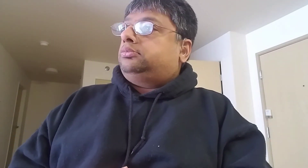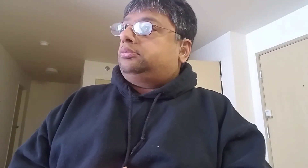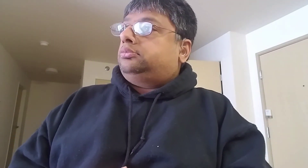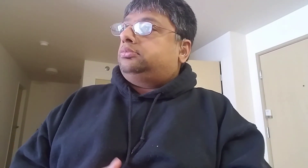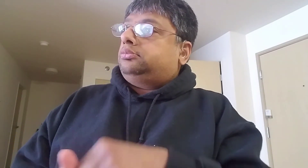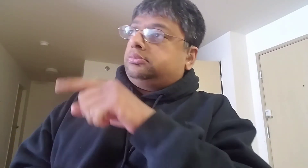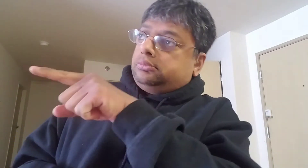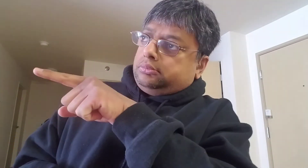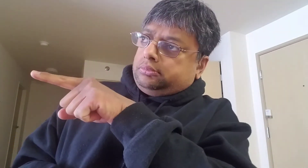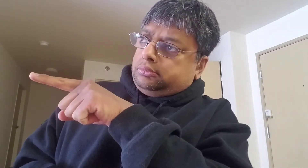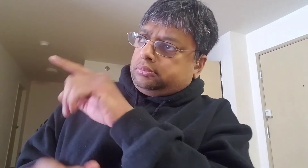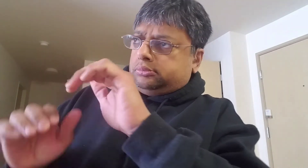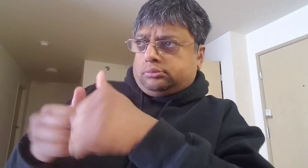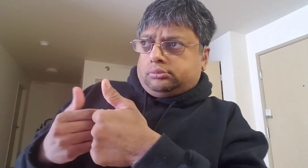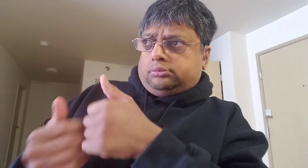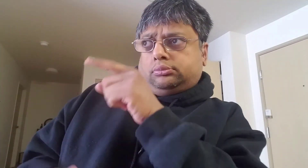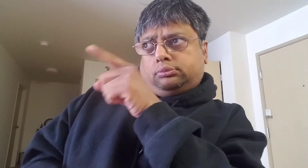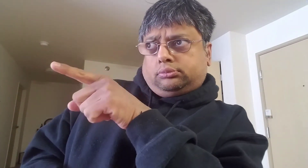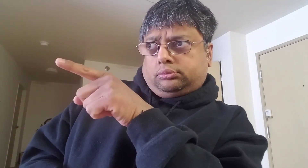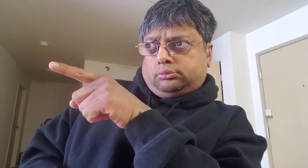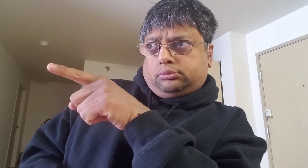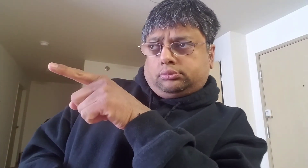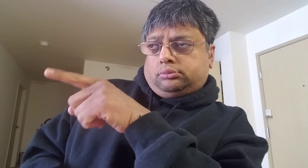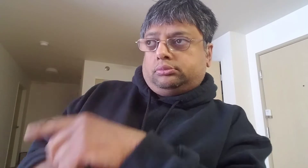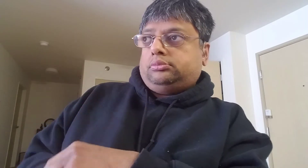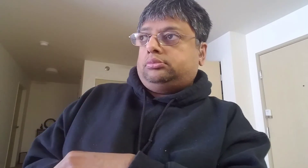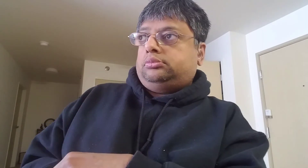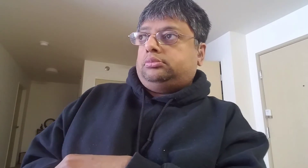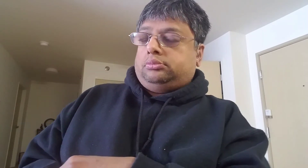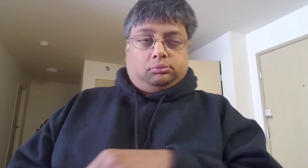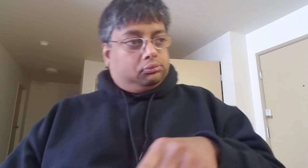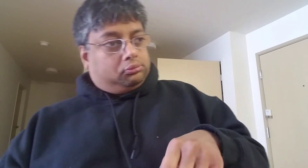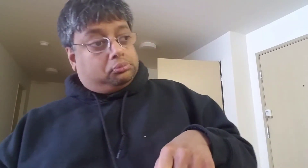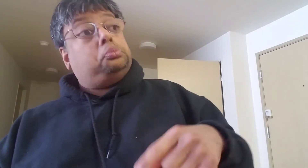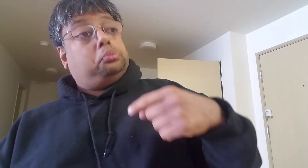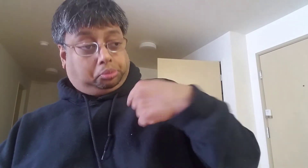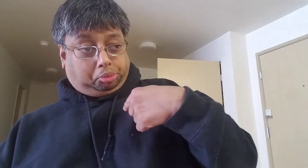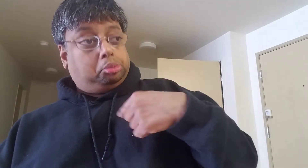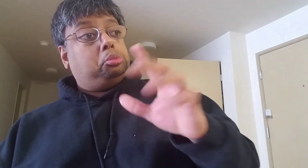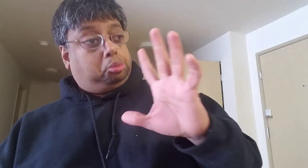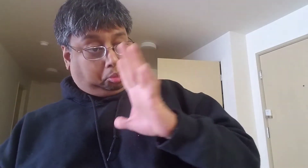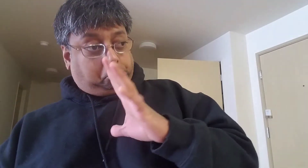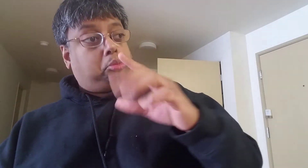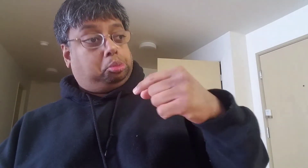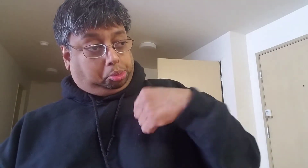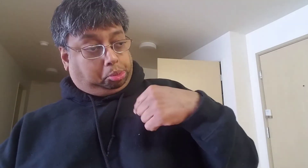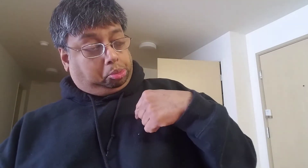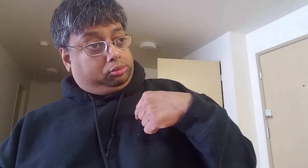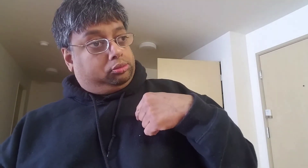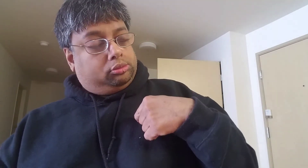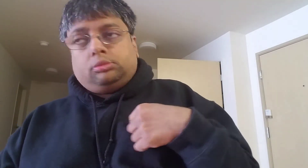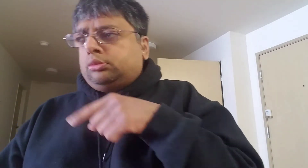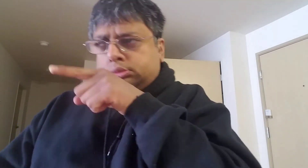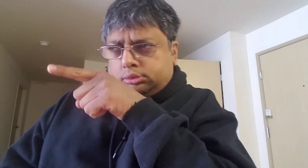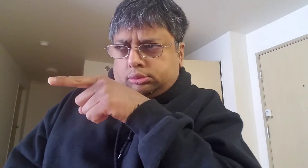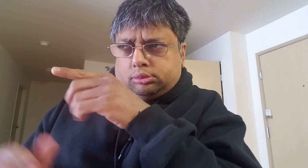"You how you?" "Me fine me."